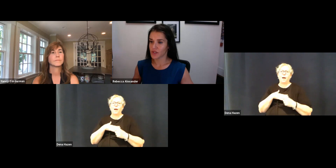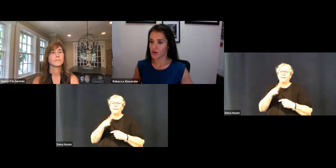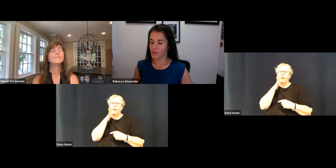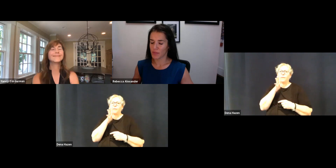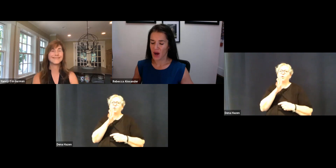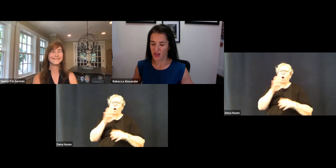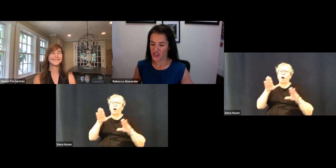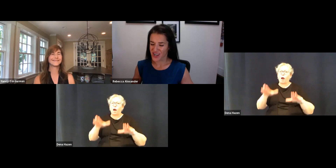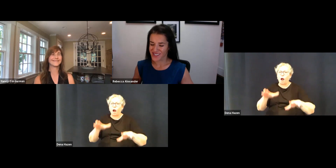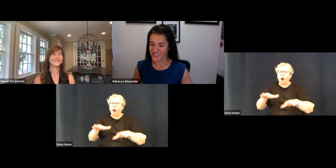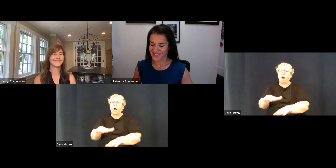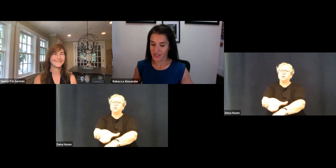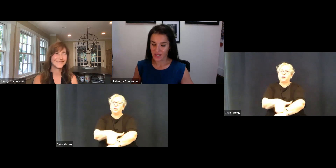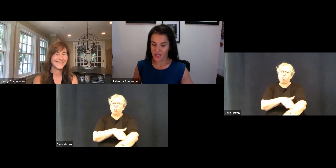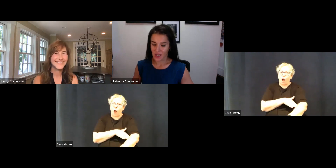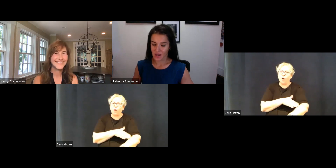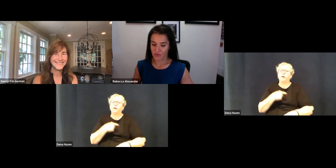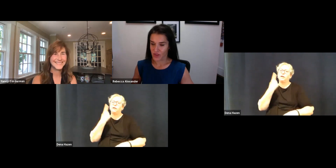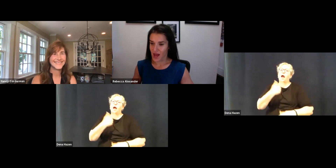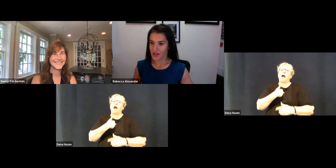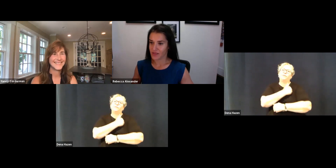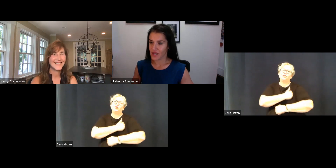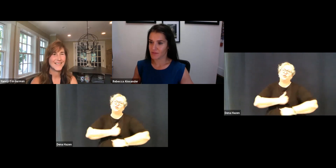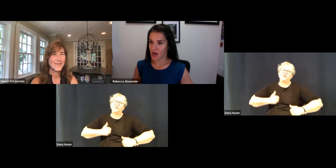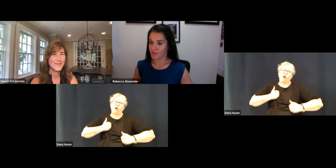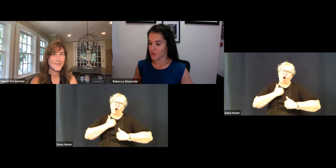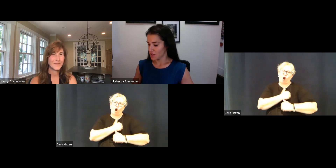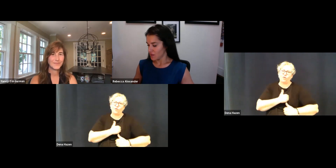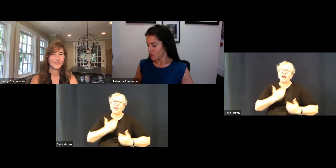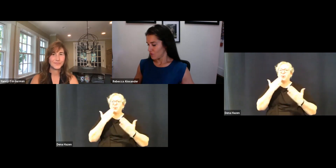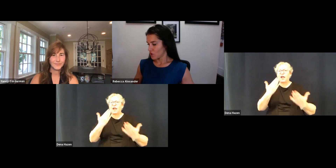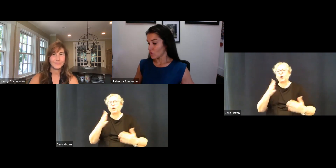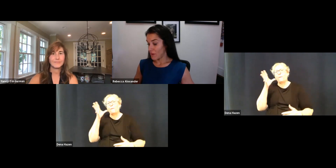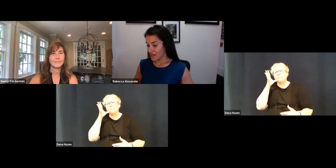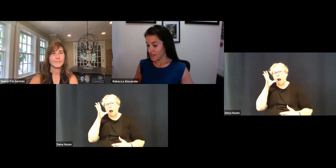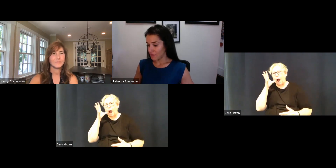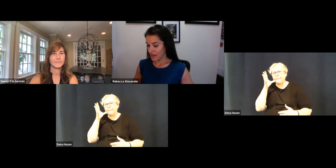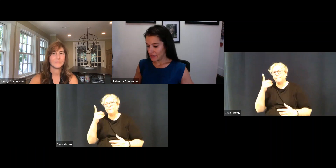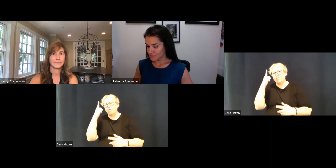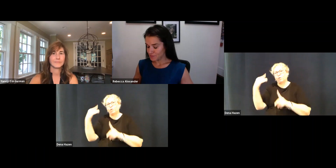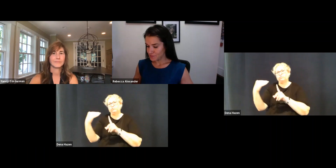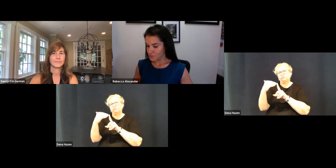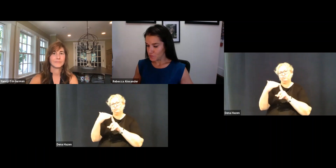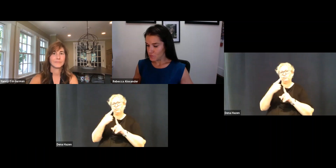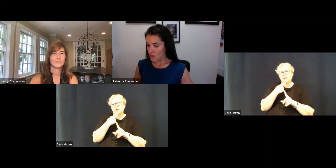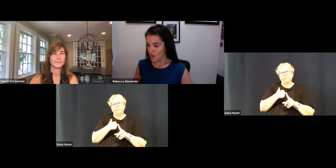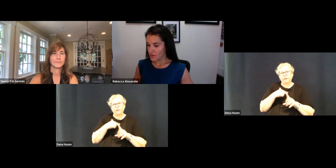So I'm apologizing for that, and thanks mom for reminding me.